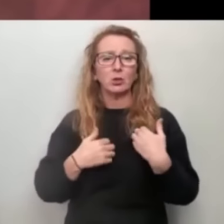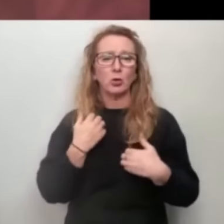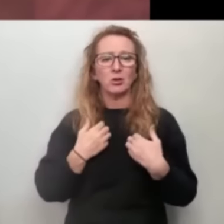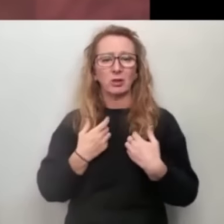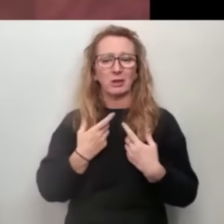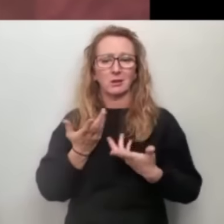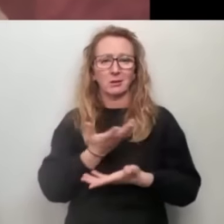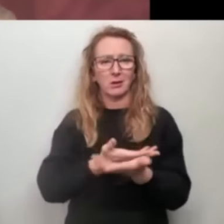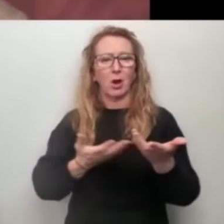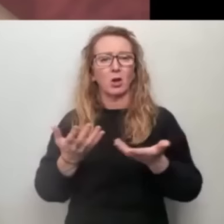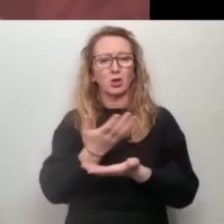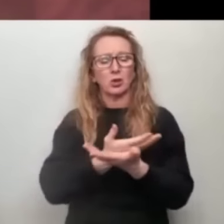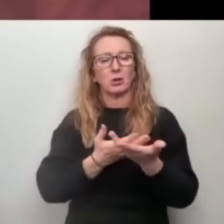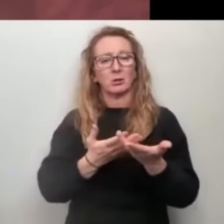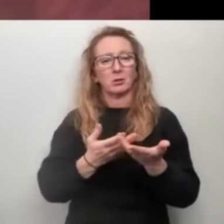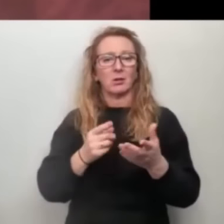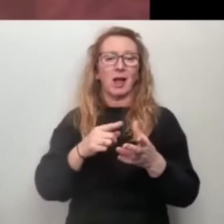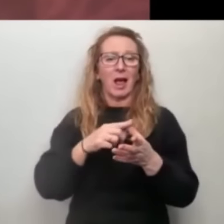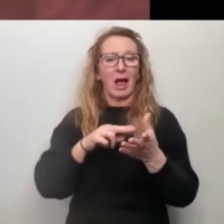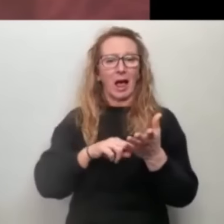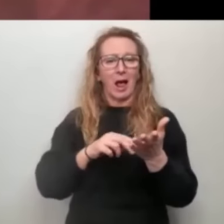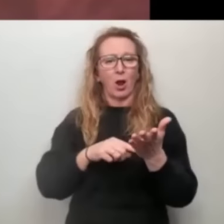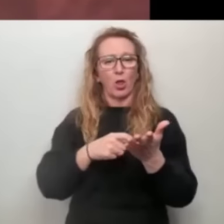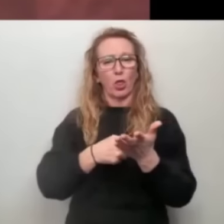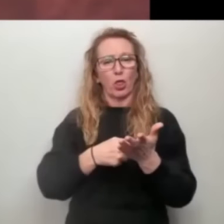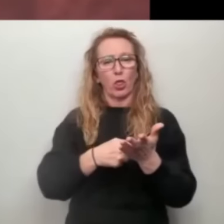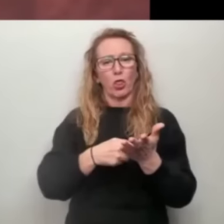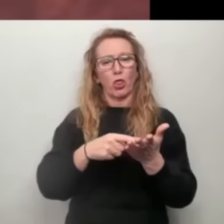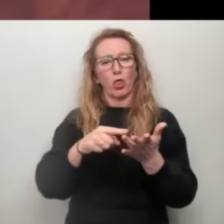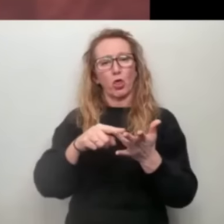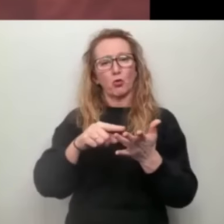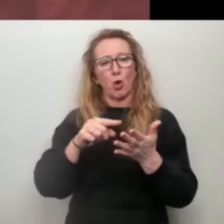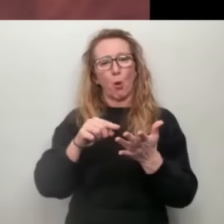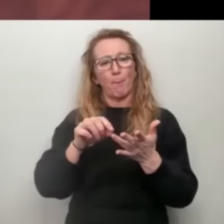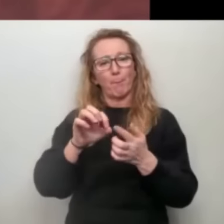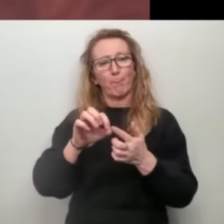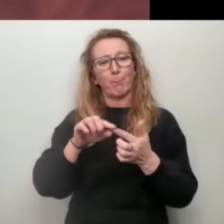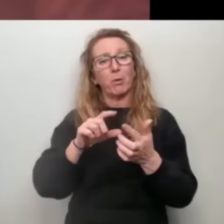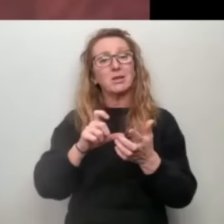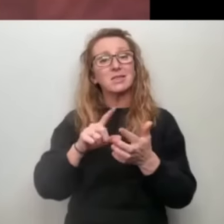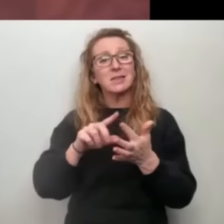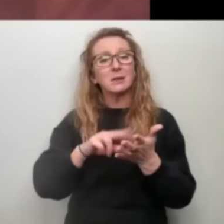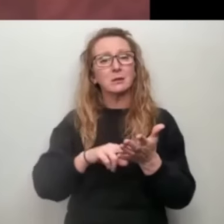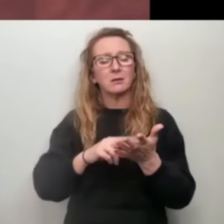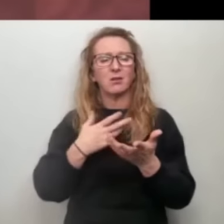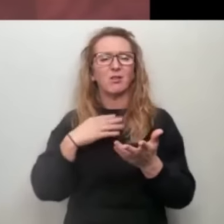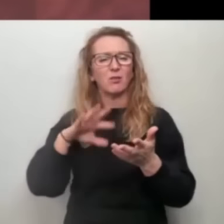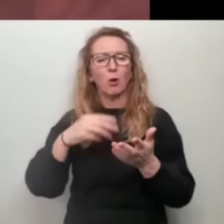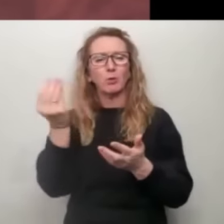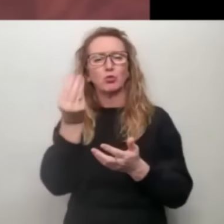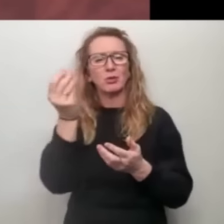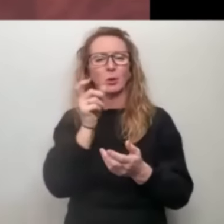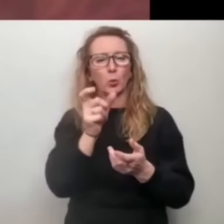what's been turned the Anthropocene era. The Anthropocene derives its name from the Greek word anthropo or man